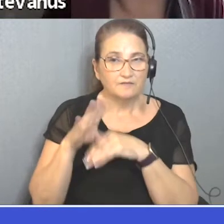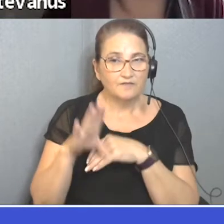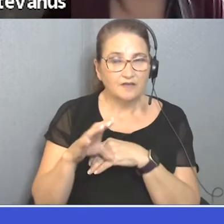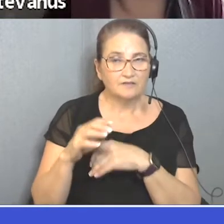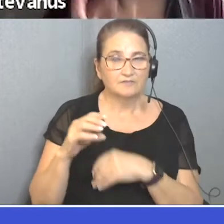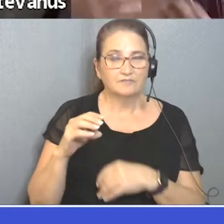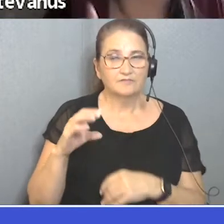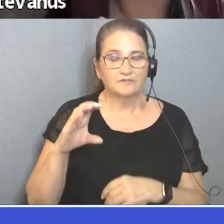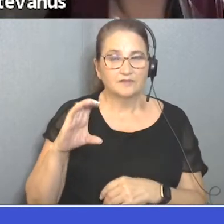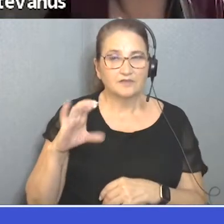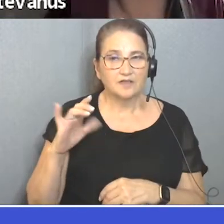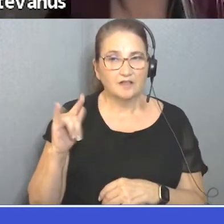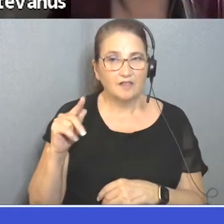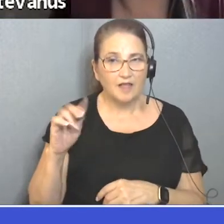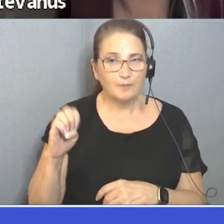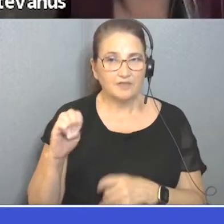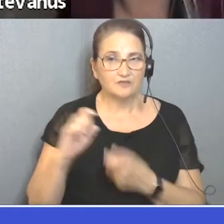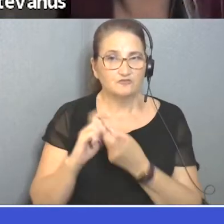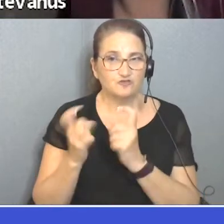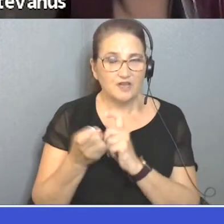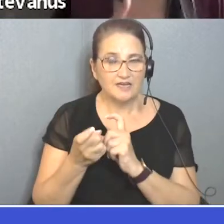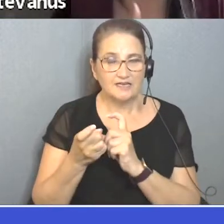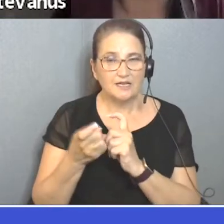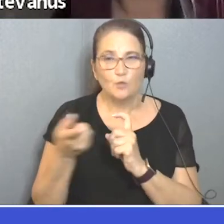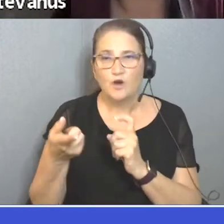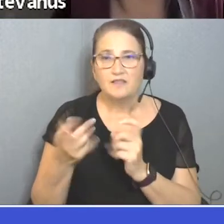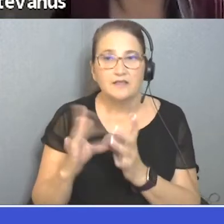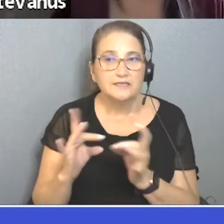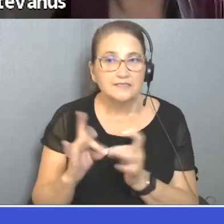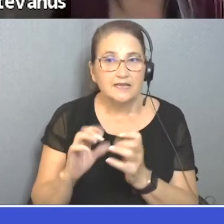change? What are they saying related to the